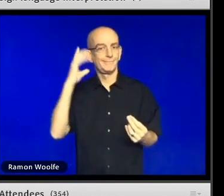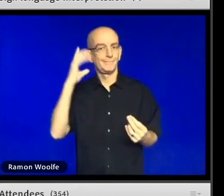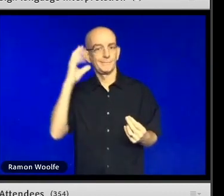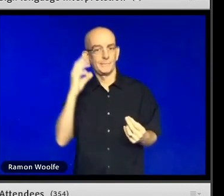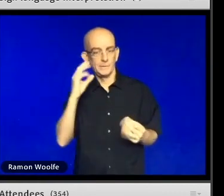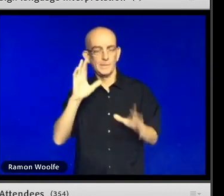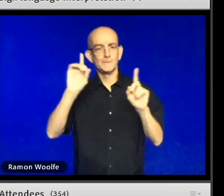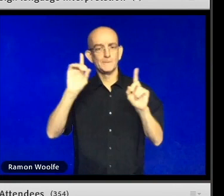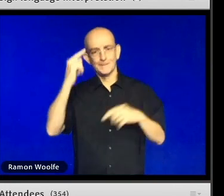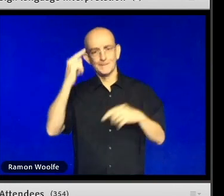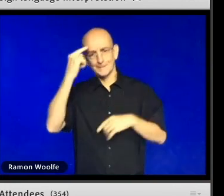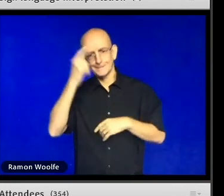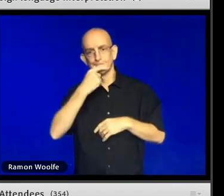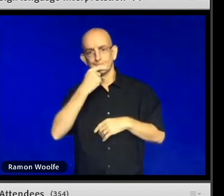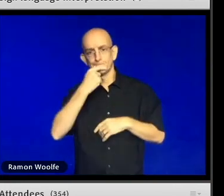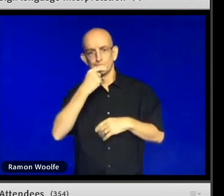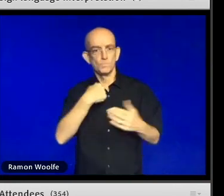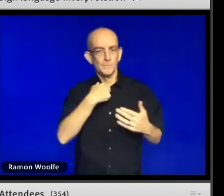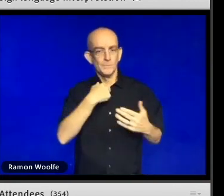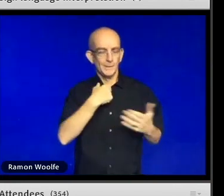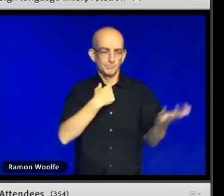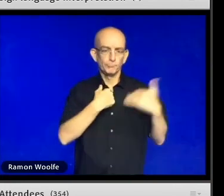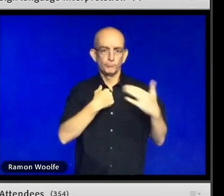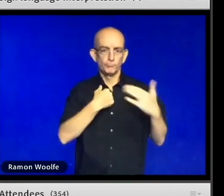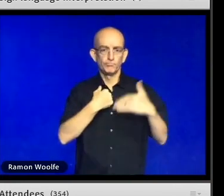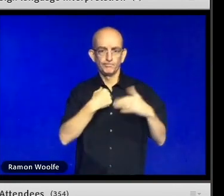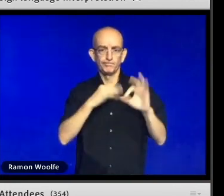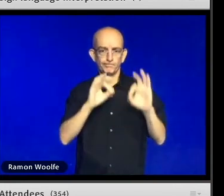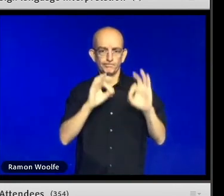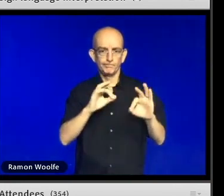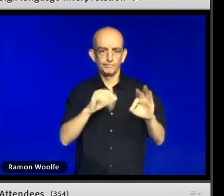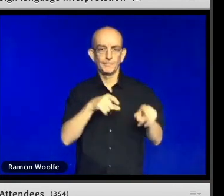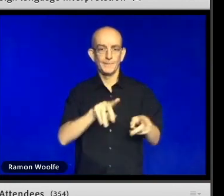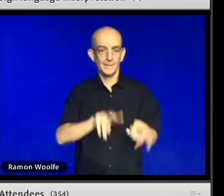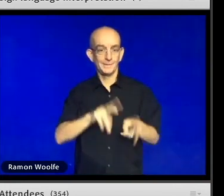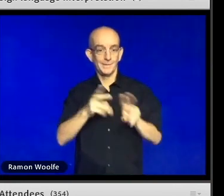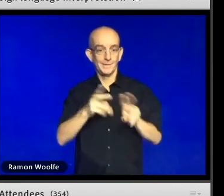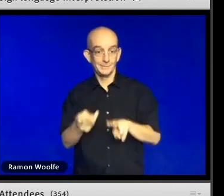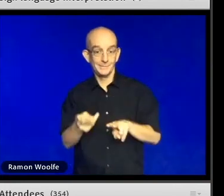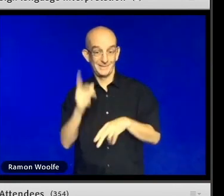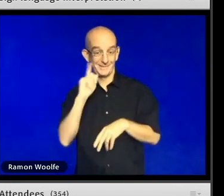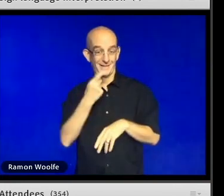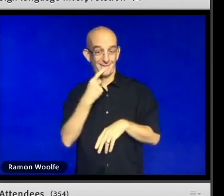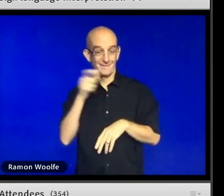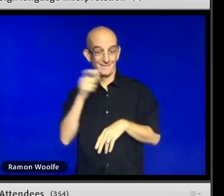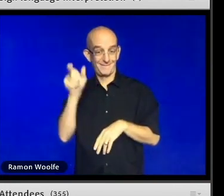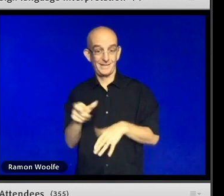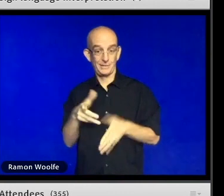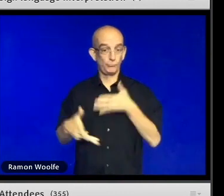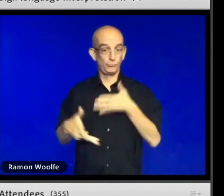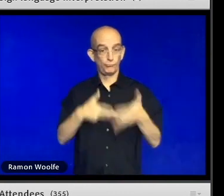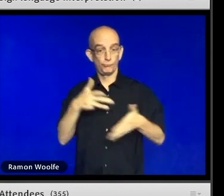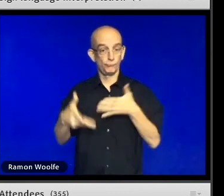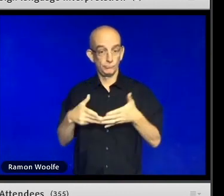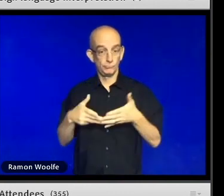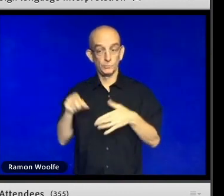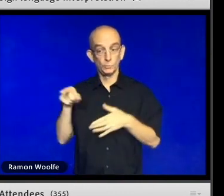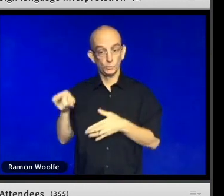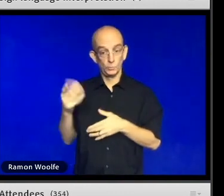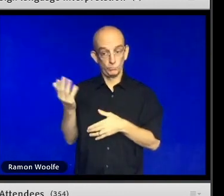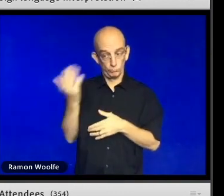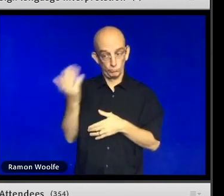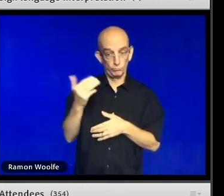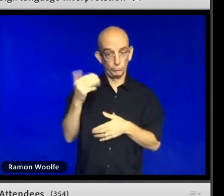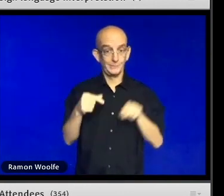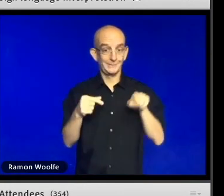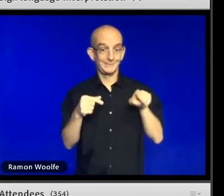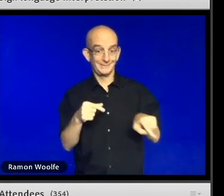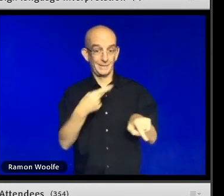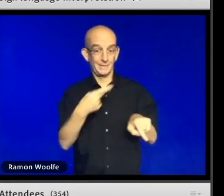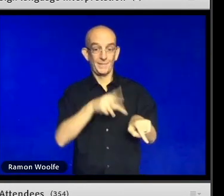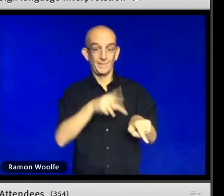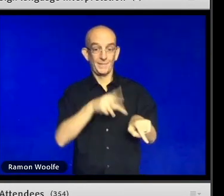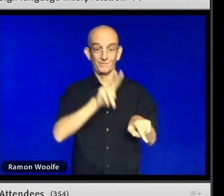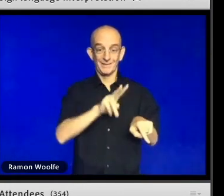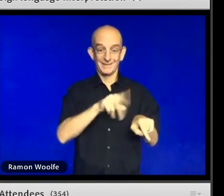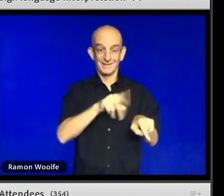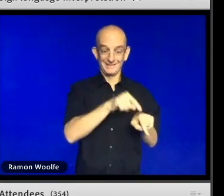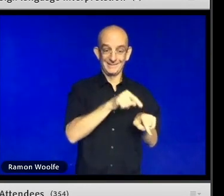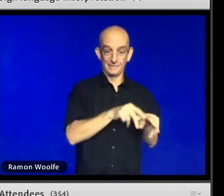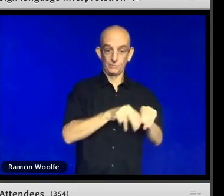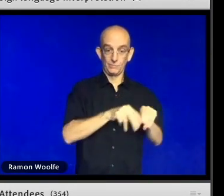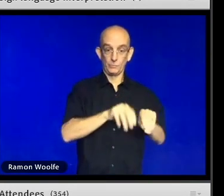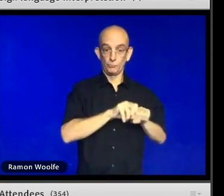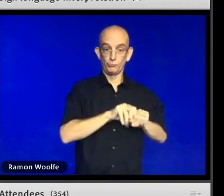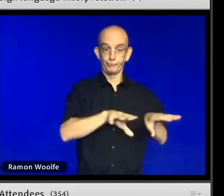And this came very strongly from all the examples that we heard throughout the webinar. And